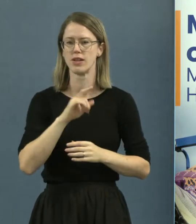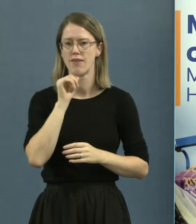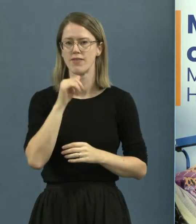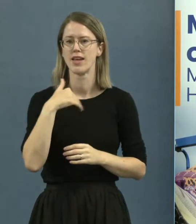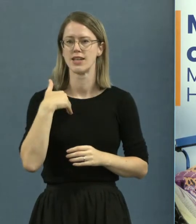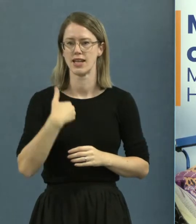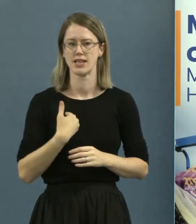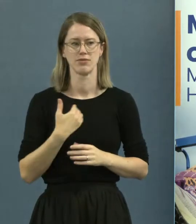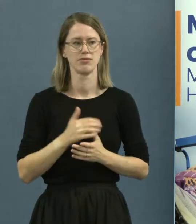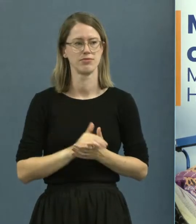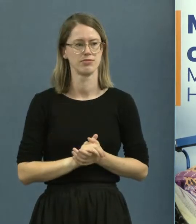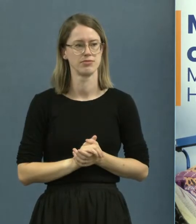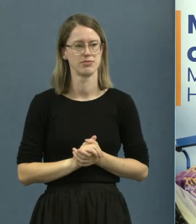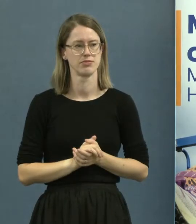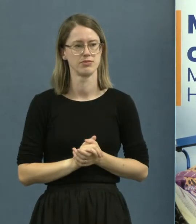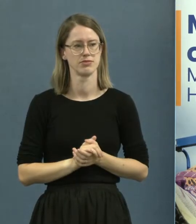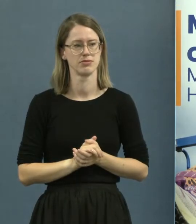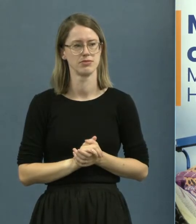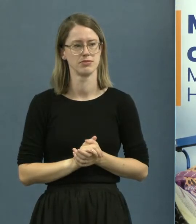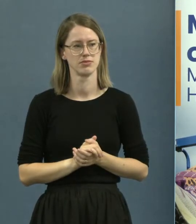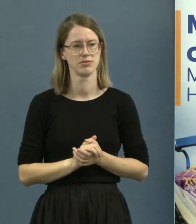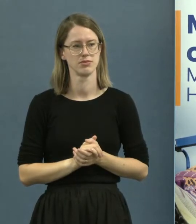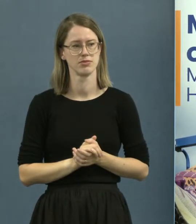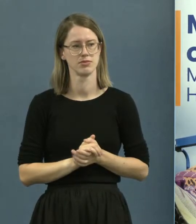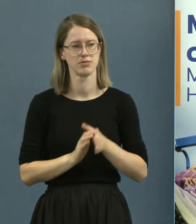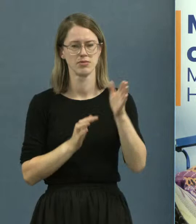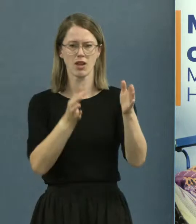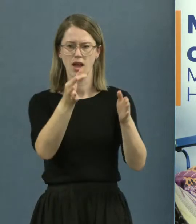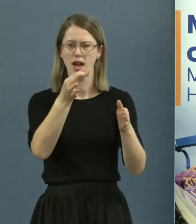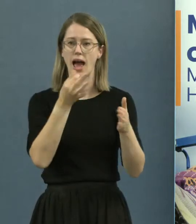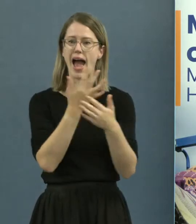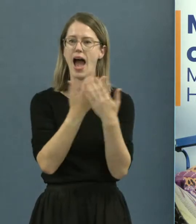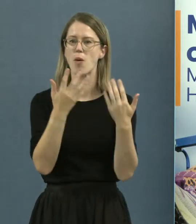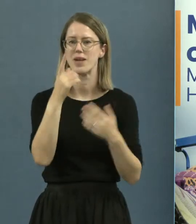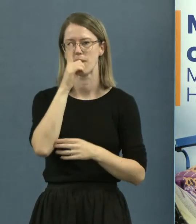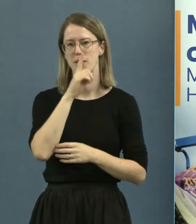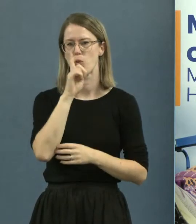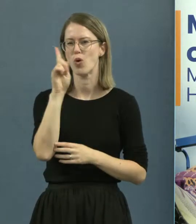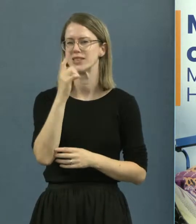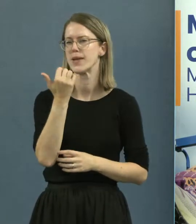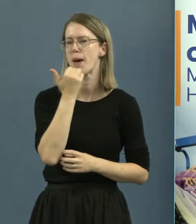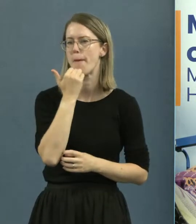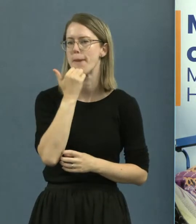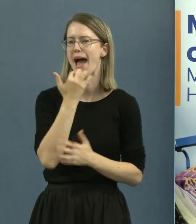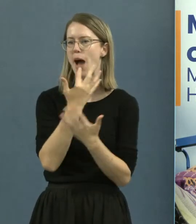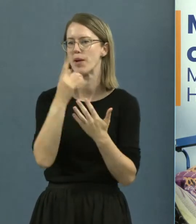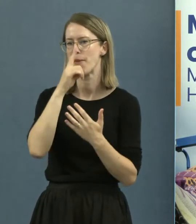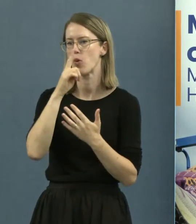place for may have been affected. Do you have a number of people who have been affected